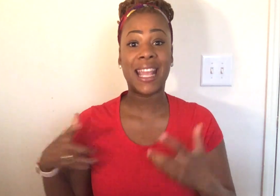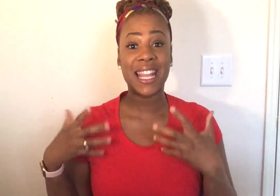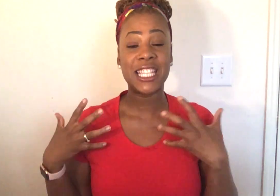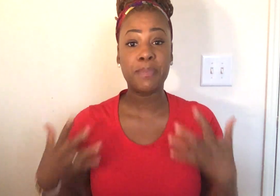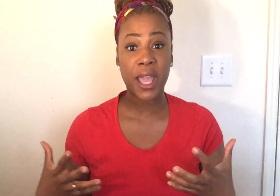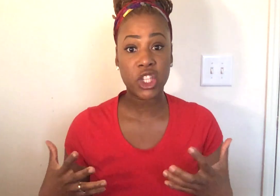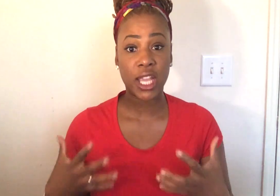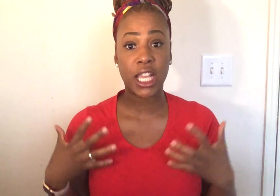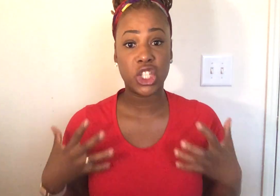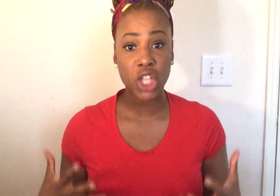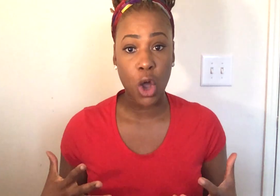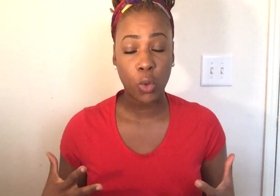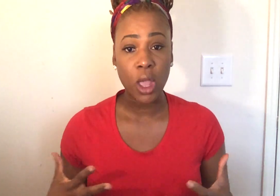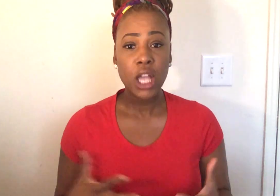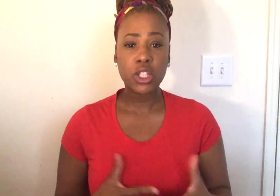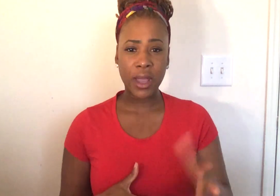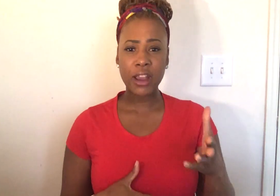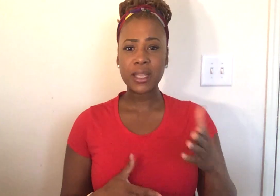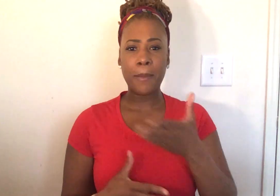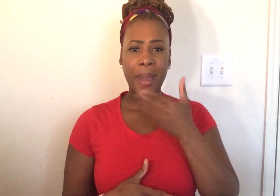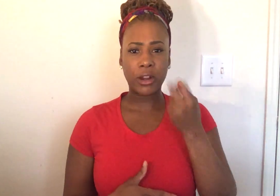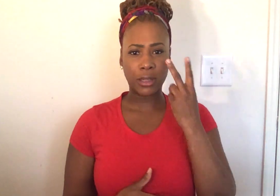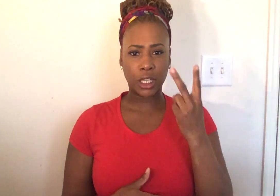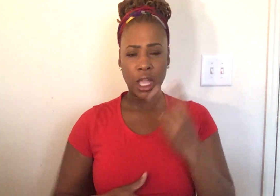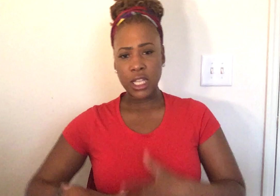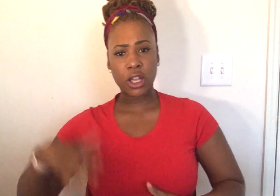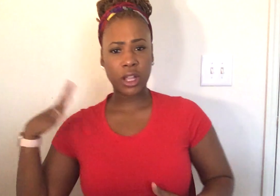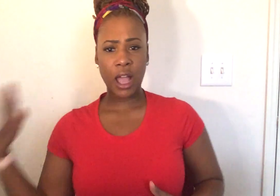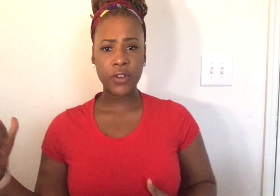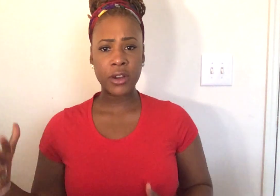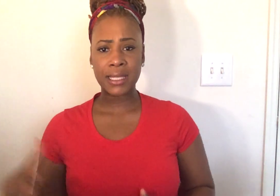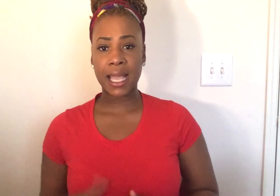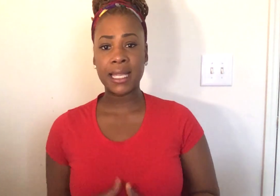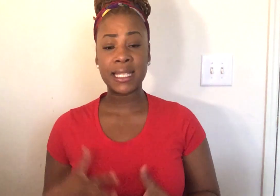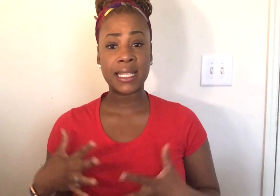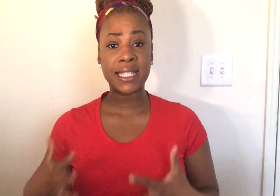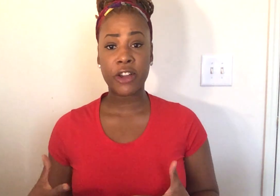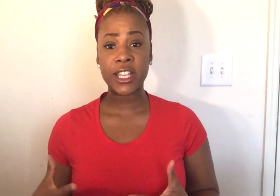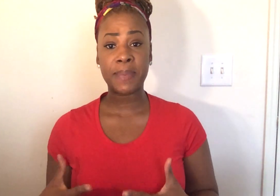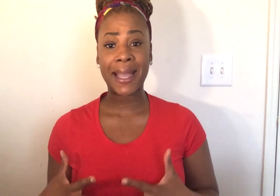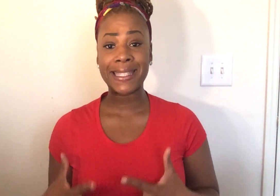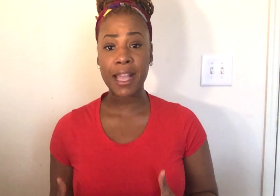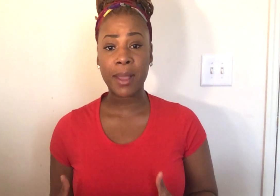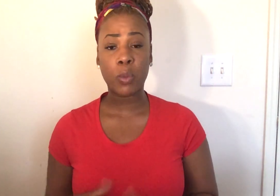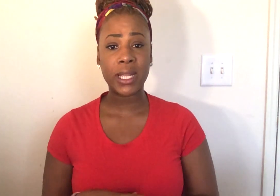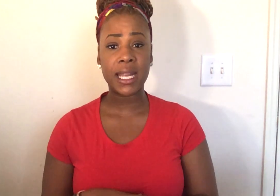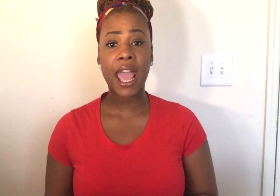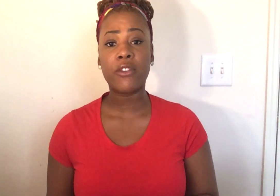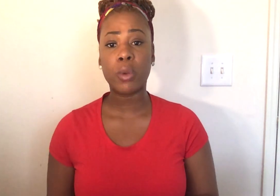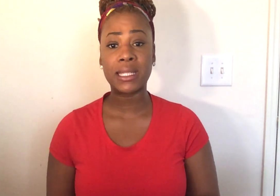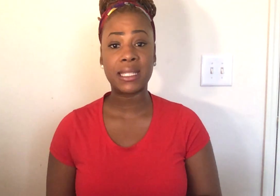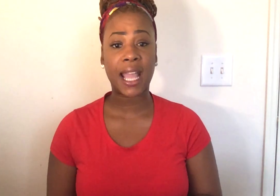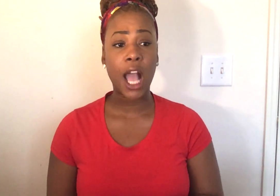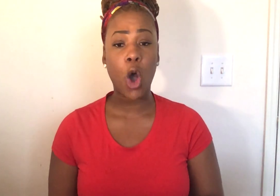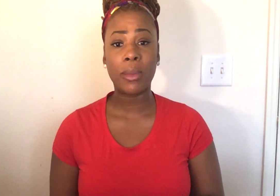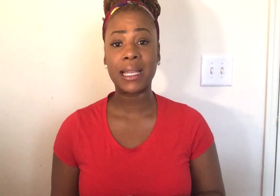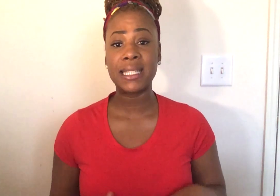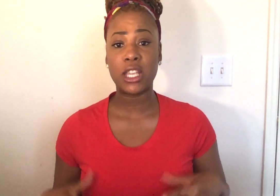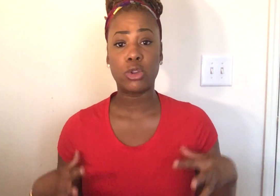in his pitch in his tone so here's a better look so the governor is saying this is a serious pandemic we need everyone to stay home and continue to